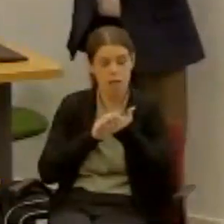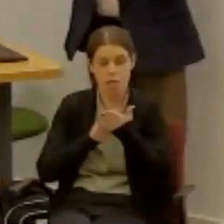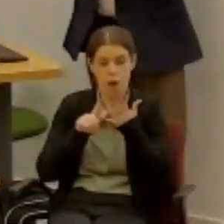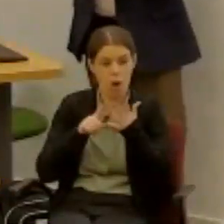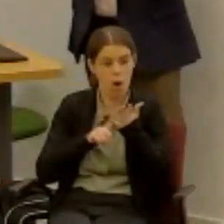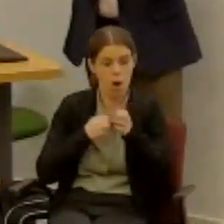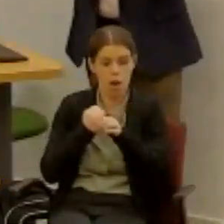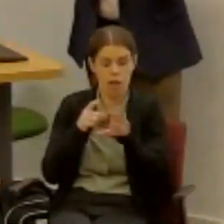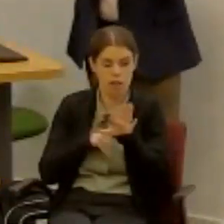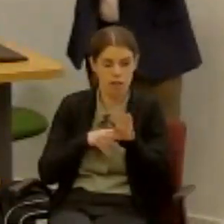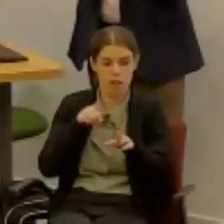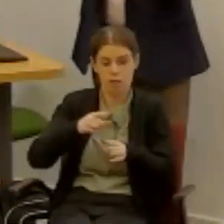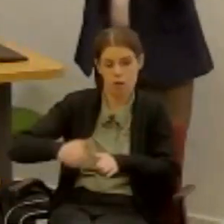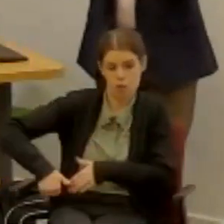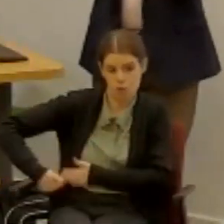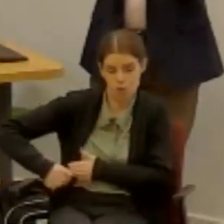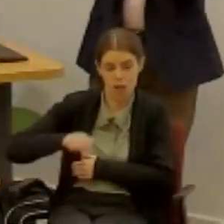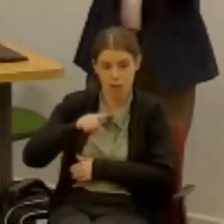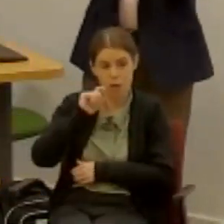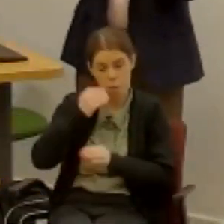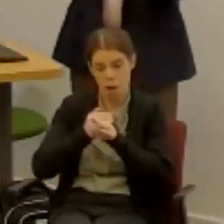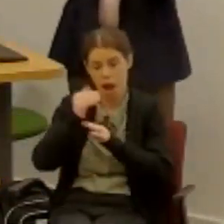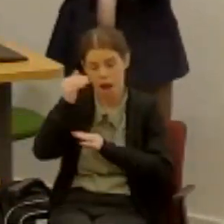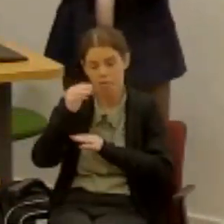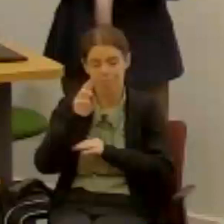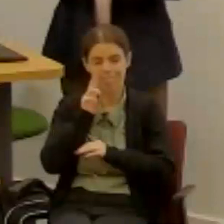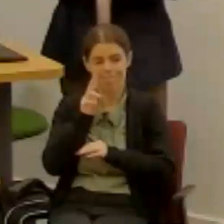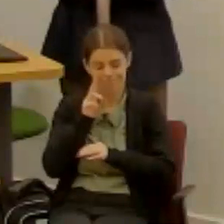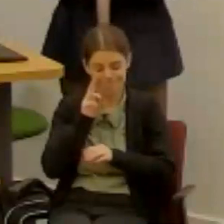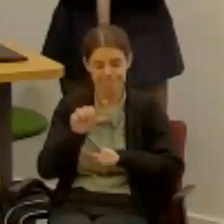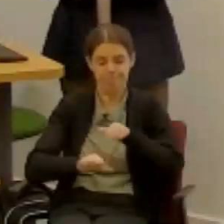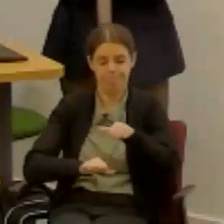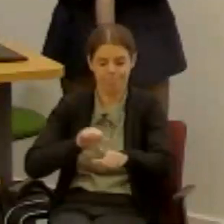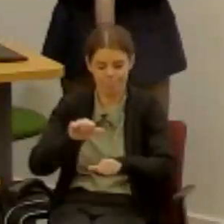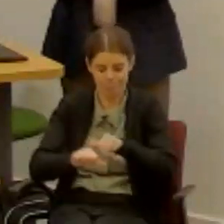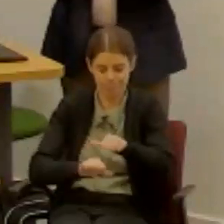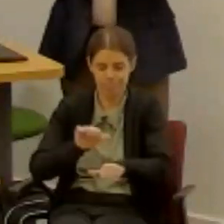You play Rugby. The great risk of developing the pathology. So, they're beginning to see the patterns of airs through this.